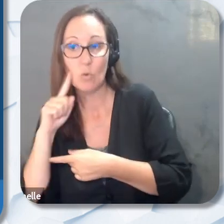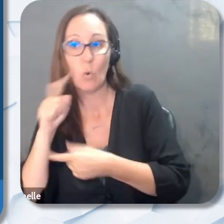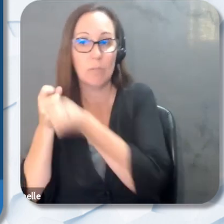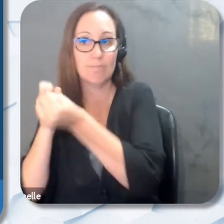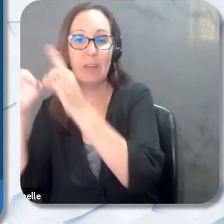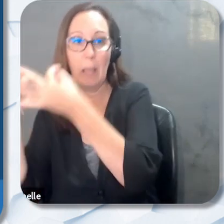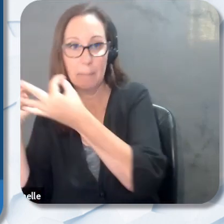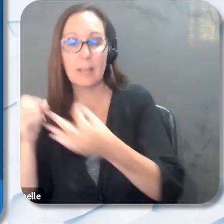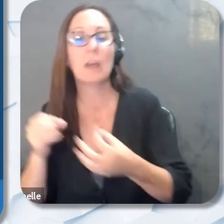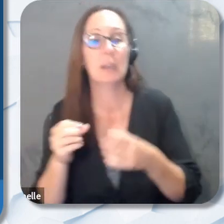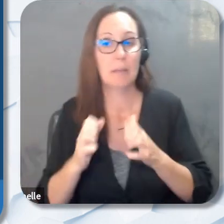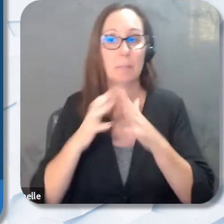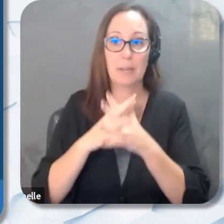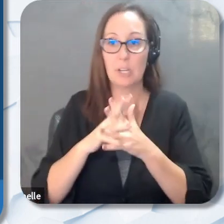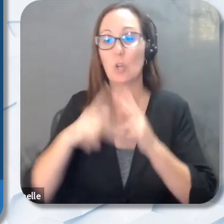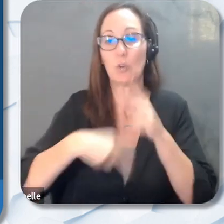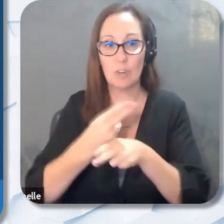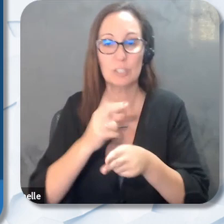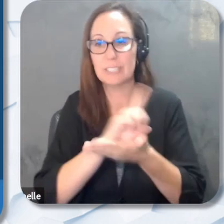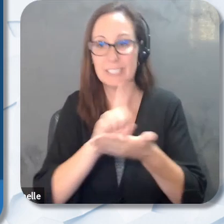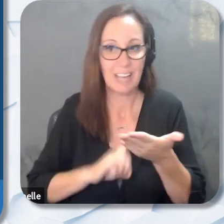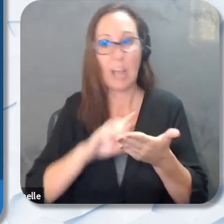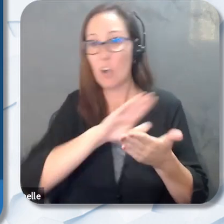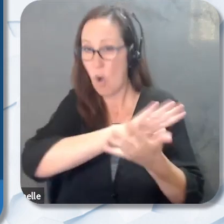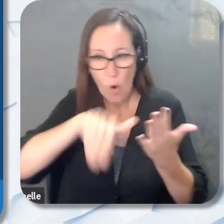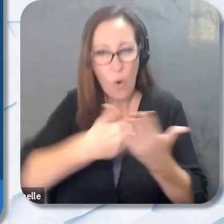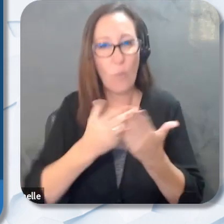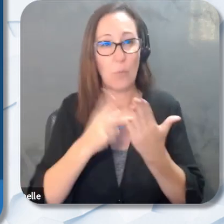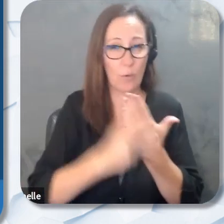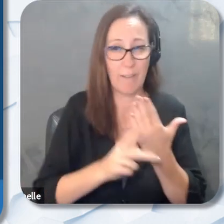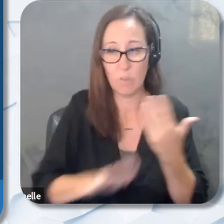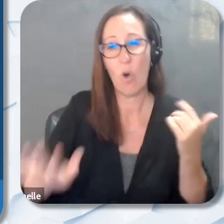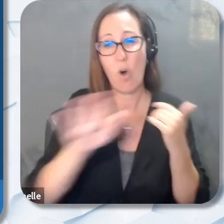implementing universal design for learning and all programs and ensuring children are in the least